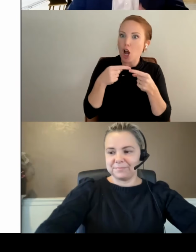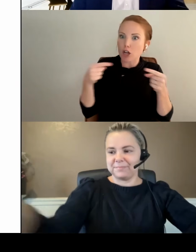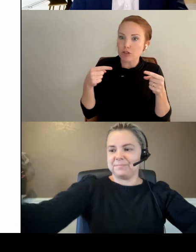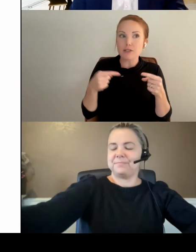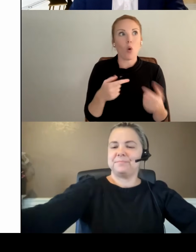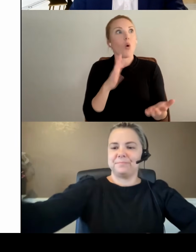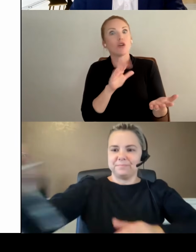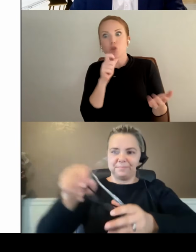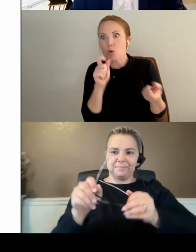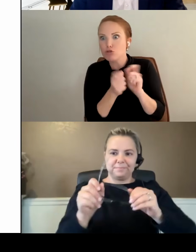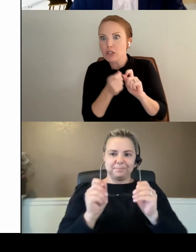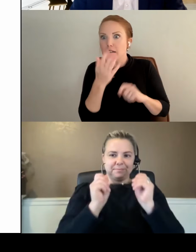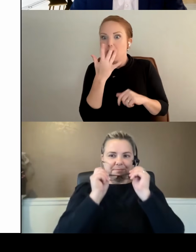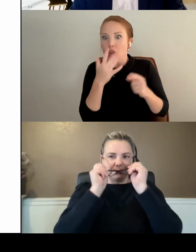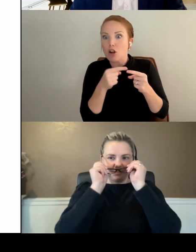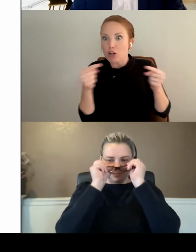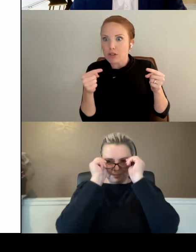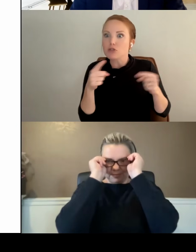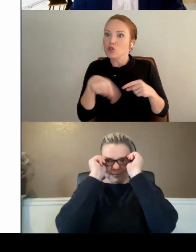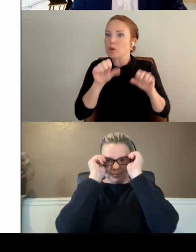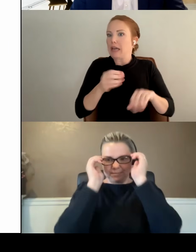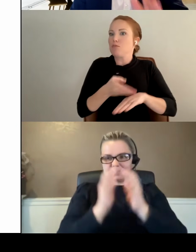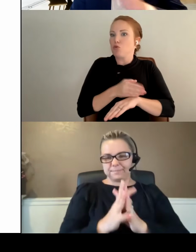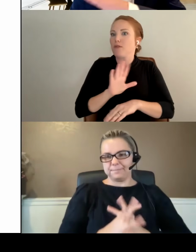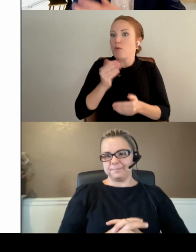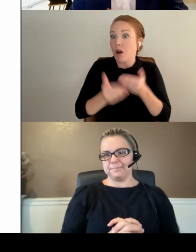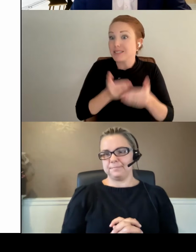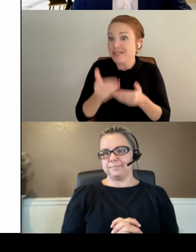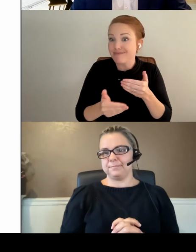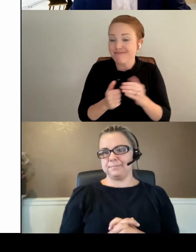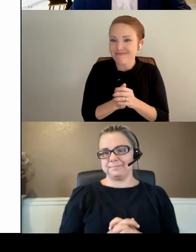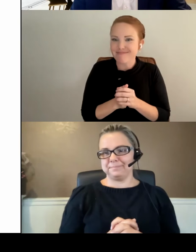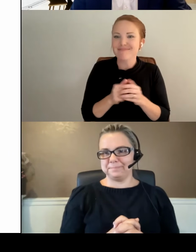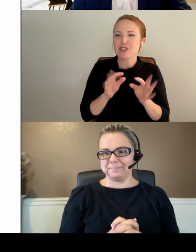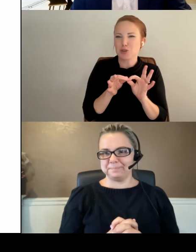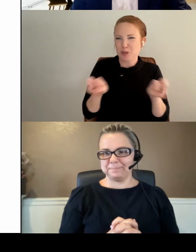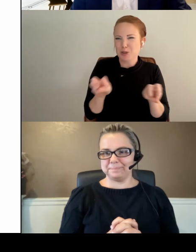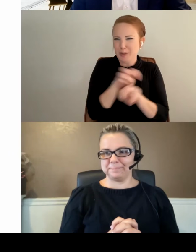it allows us to improve our process. So those are the six components that we've talked about today.